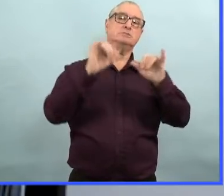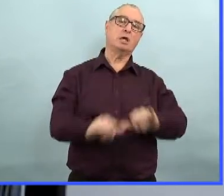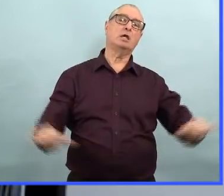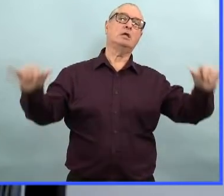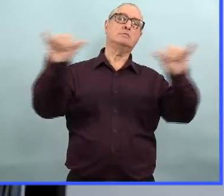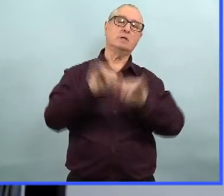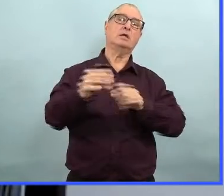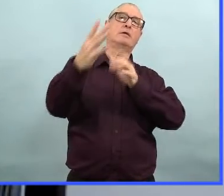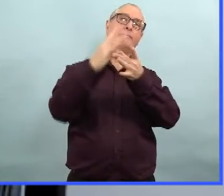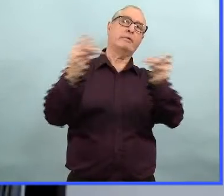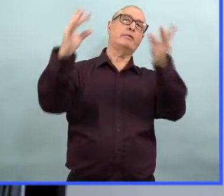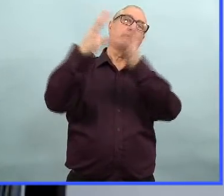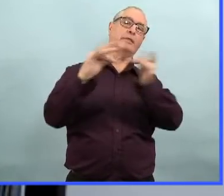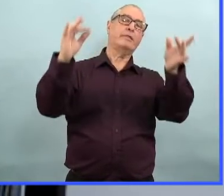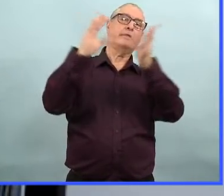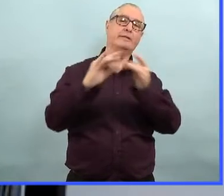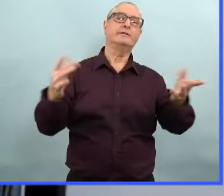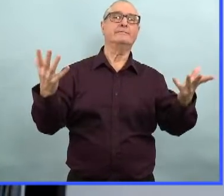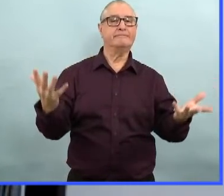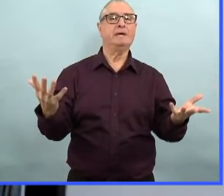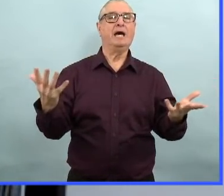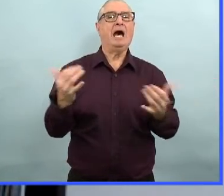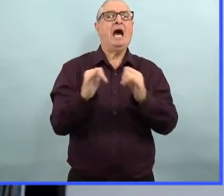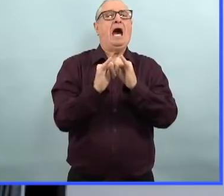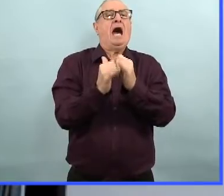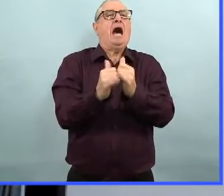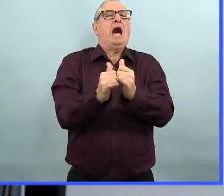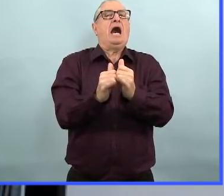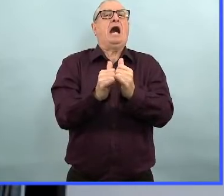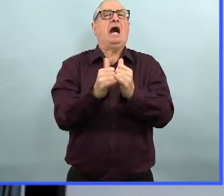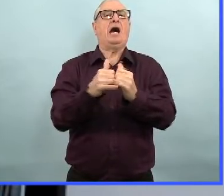but this is one proven effective thing that we can do that we do have control over